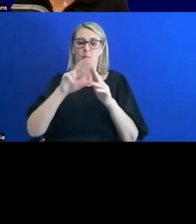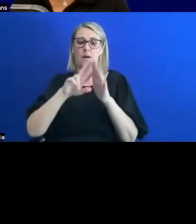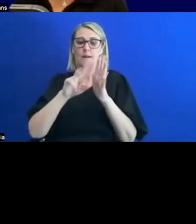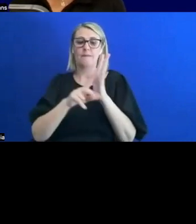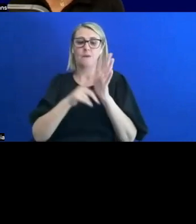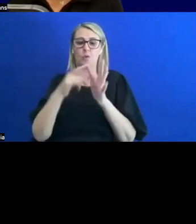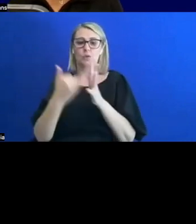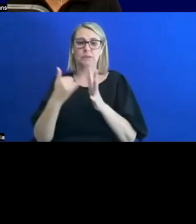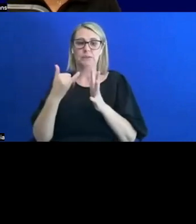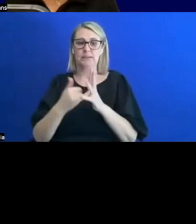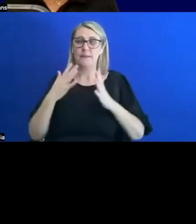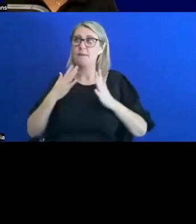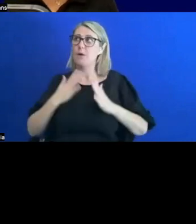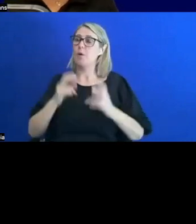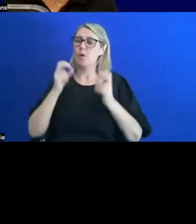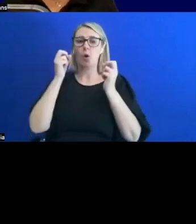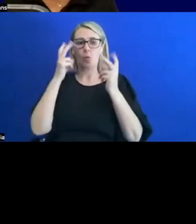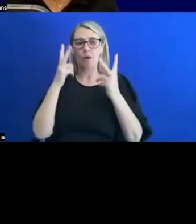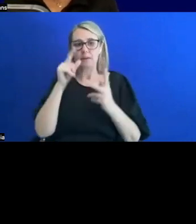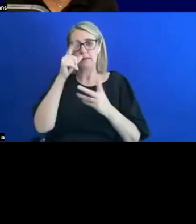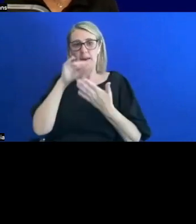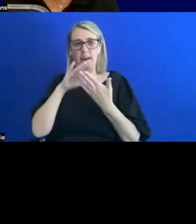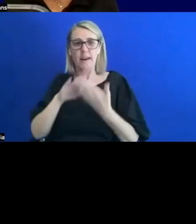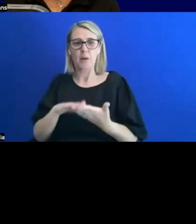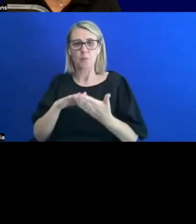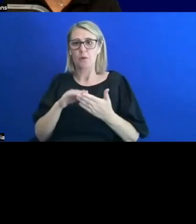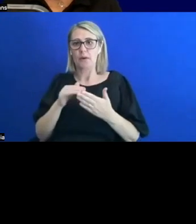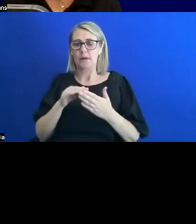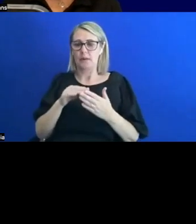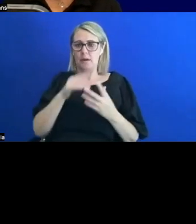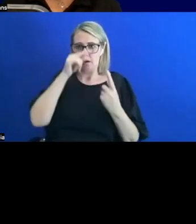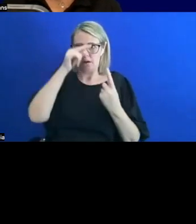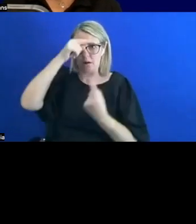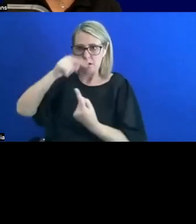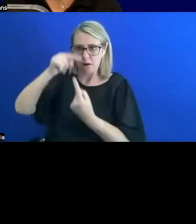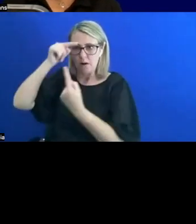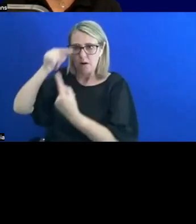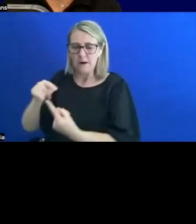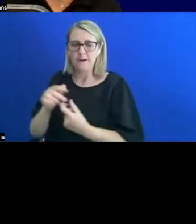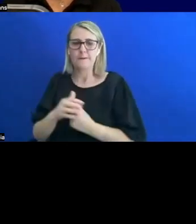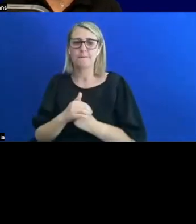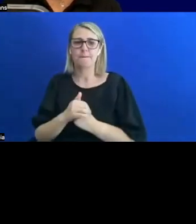awareness and can helps with differentiation struggles. Additionally, strategies of breathing,